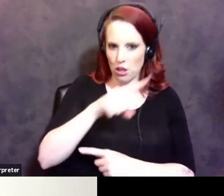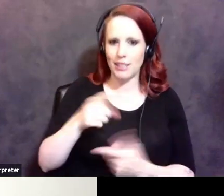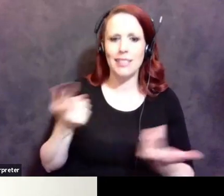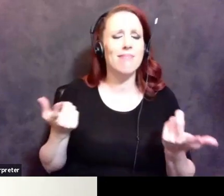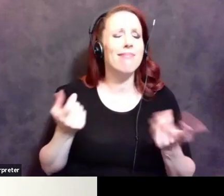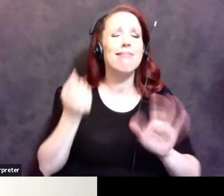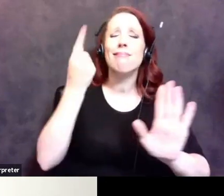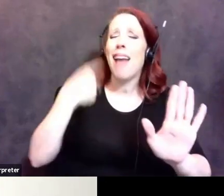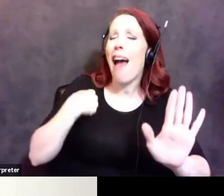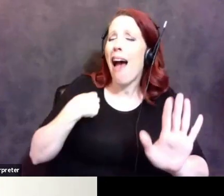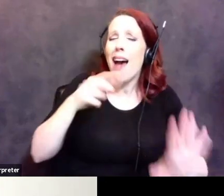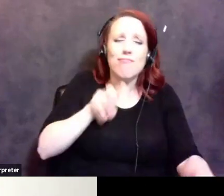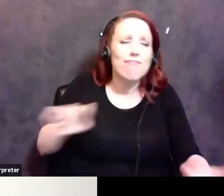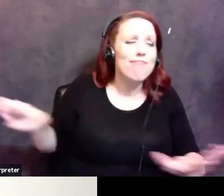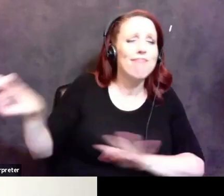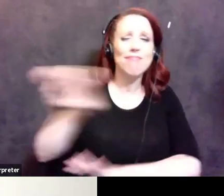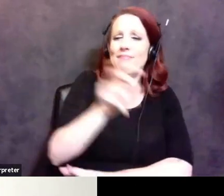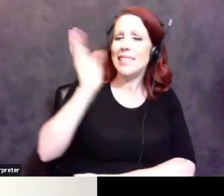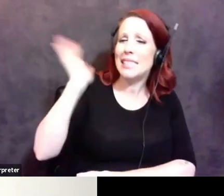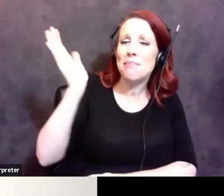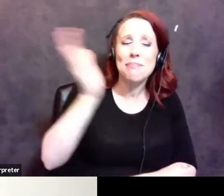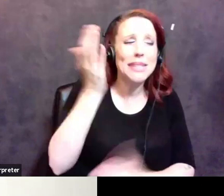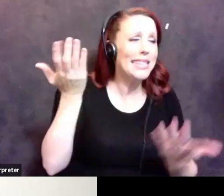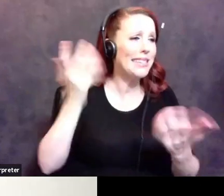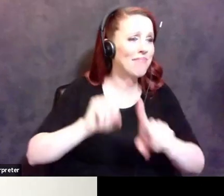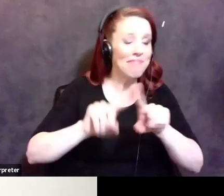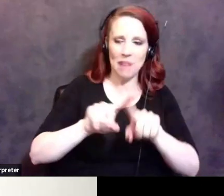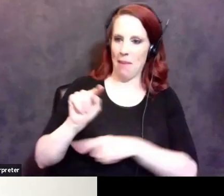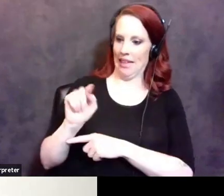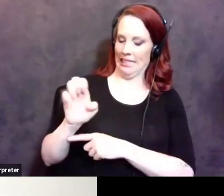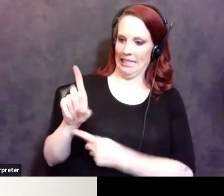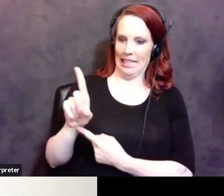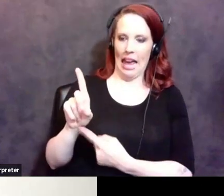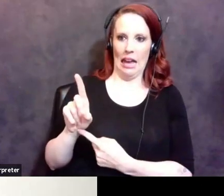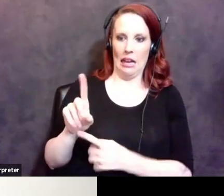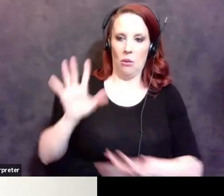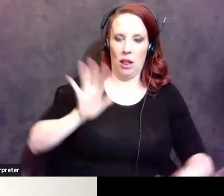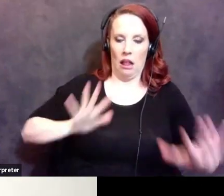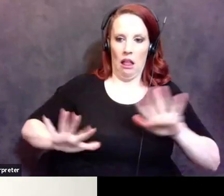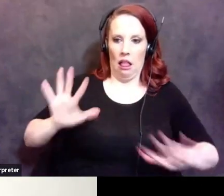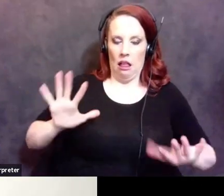of stages at this point, speaking at TED set up by imposture syndrome and deep anxiety